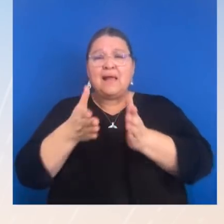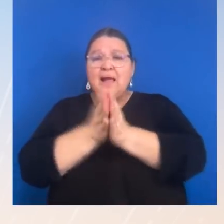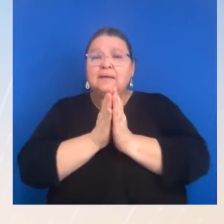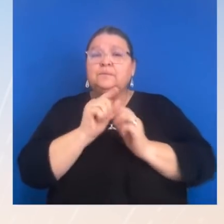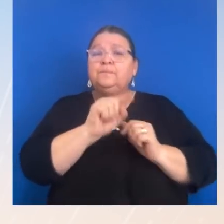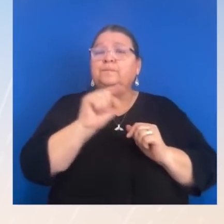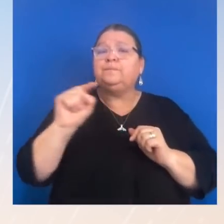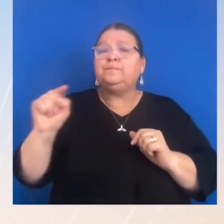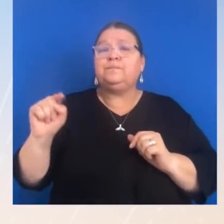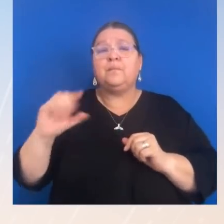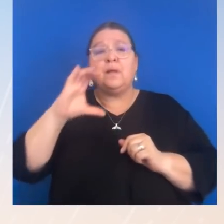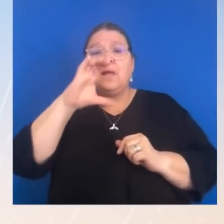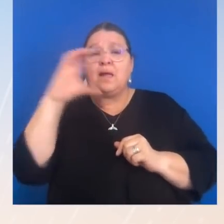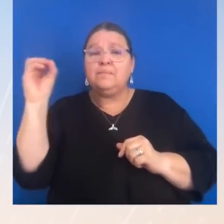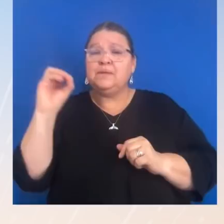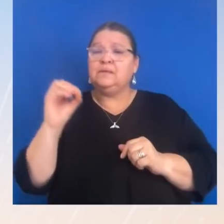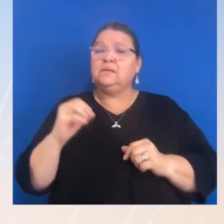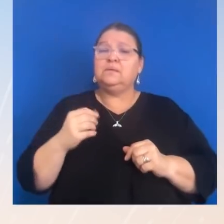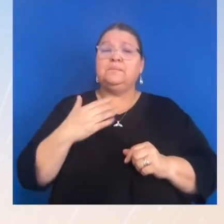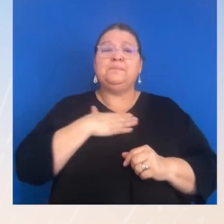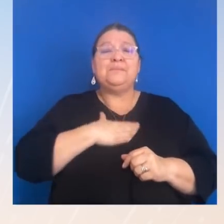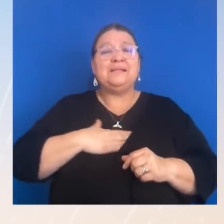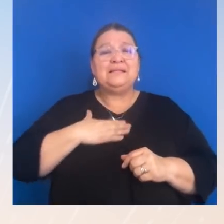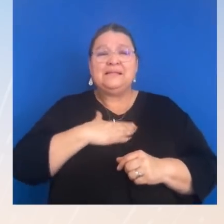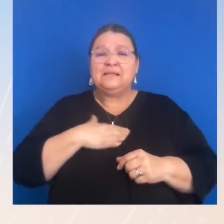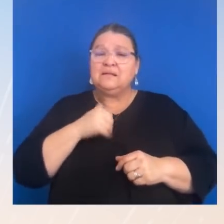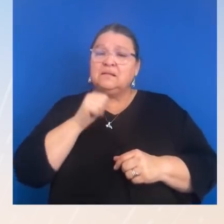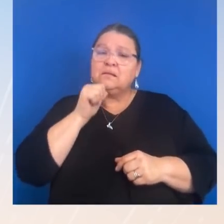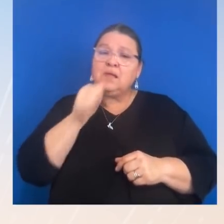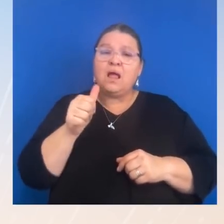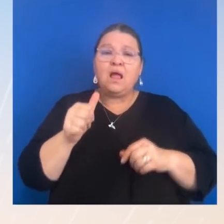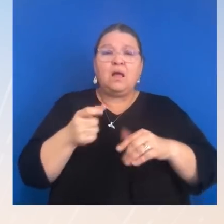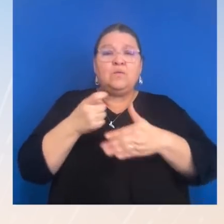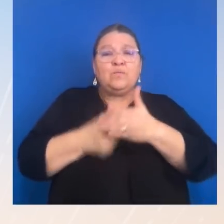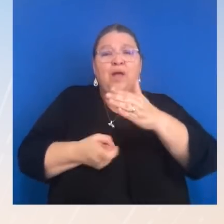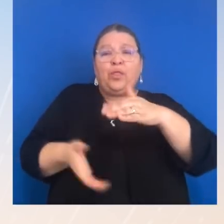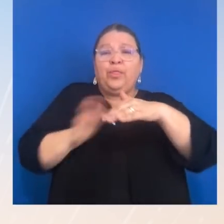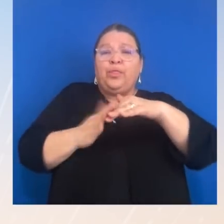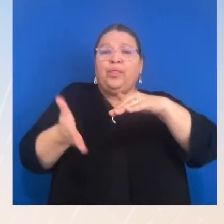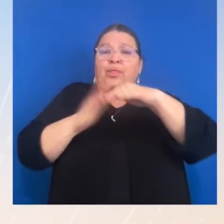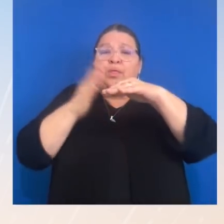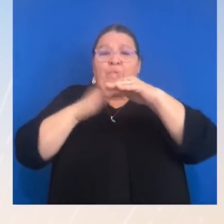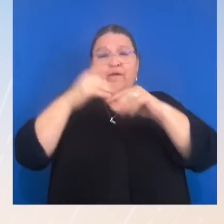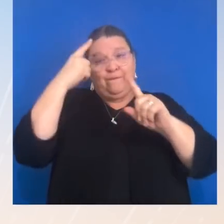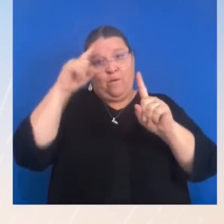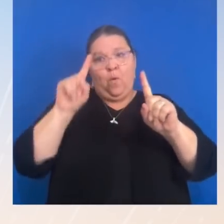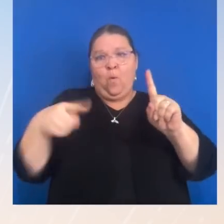that's going on right now? Ms. Psaki: That's something we've asked the FTC to look at. They are the appropriate body. They're an independent body.